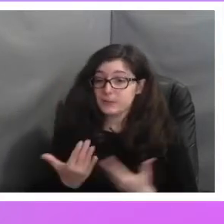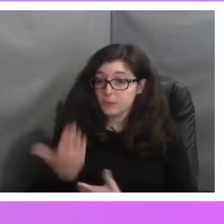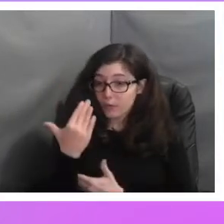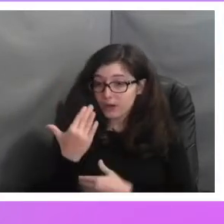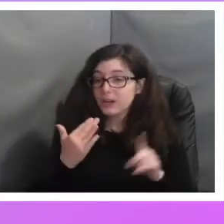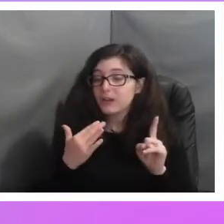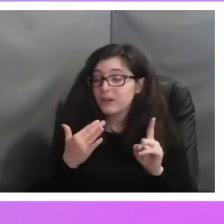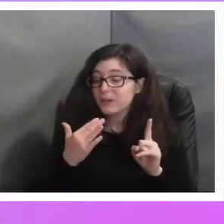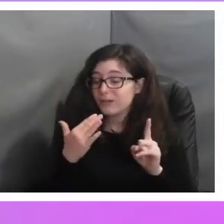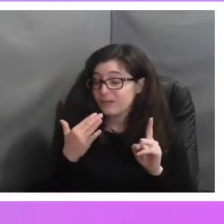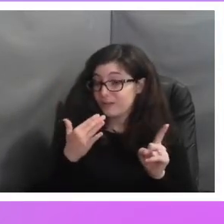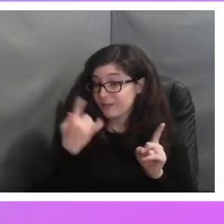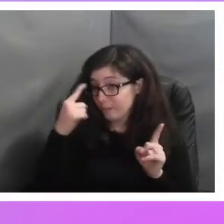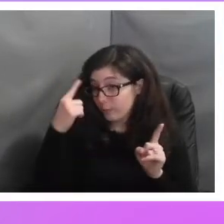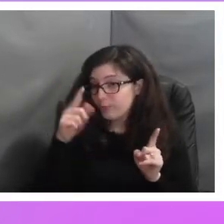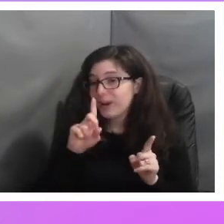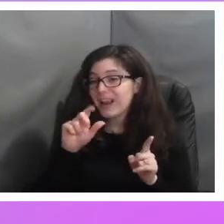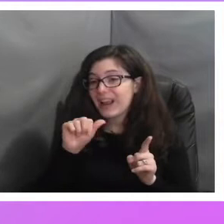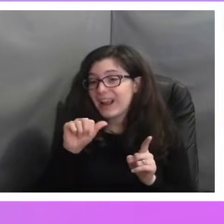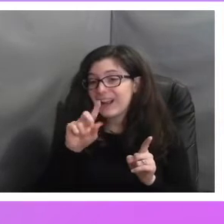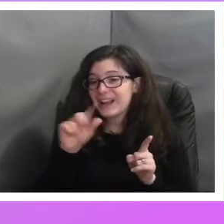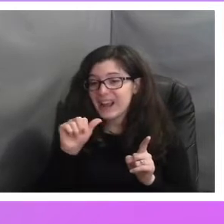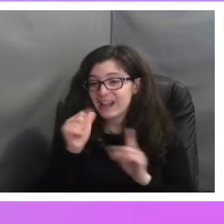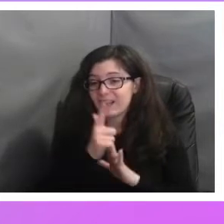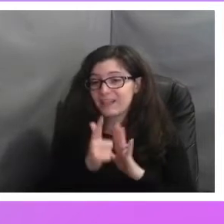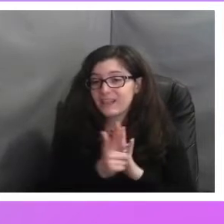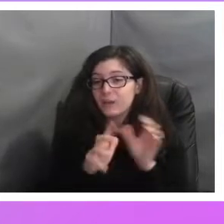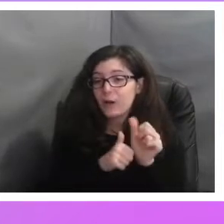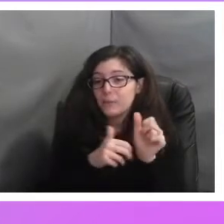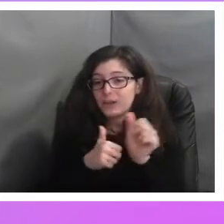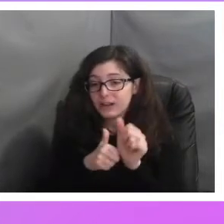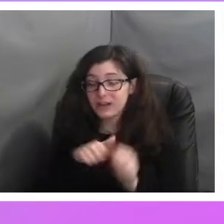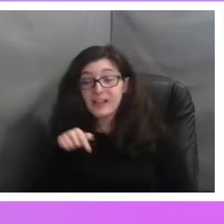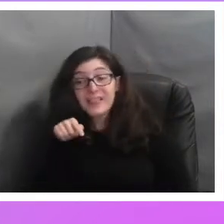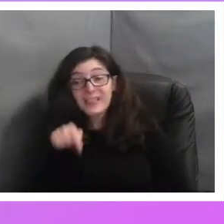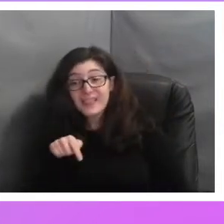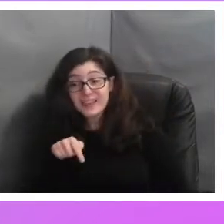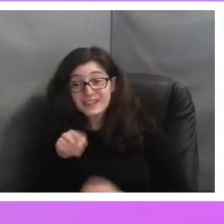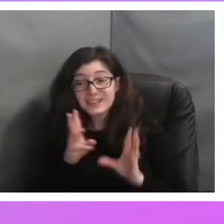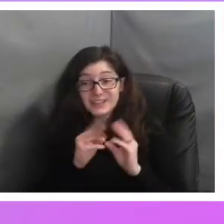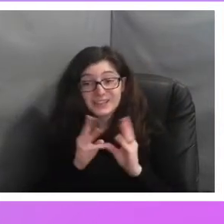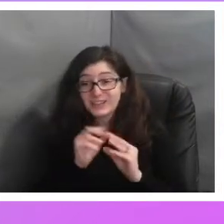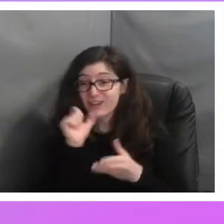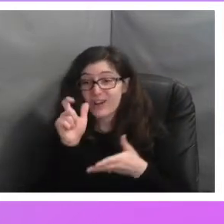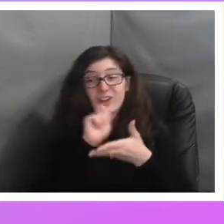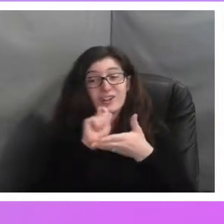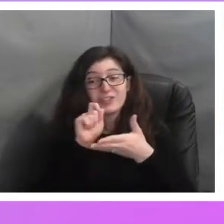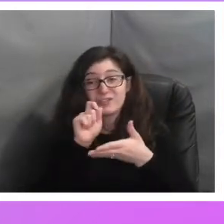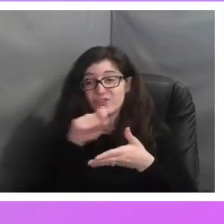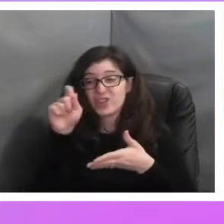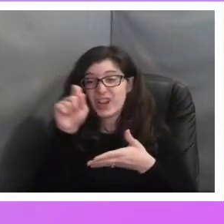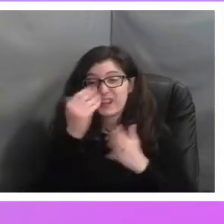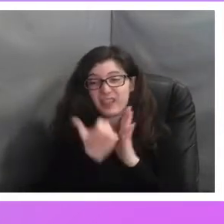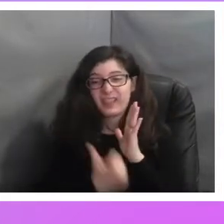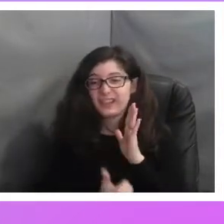But this is not a checklist exercise complying with the ADA or the Canadian laws,